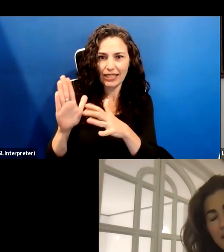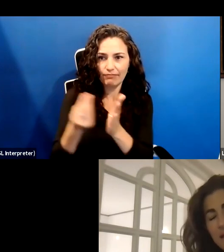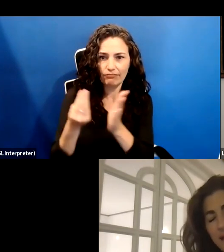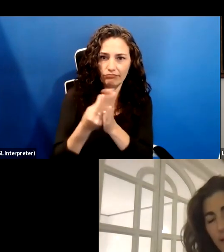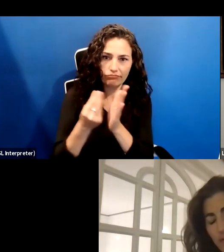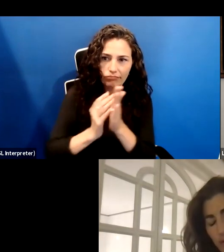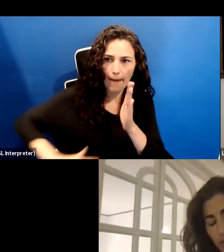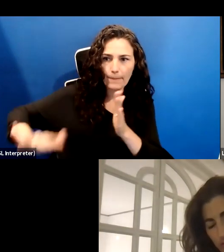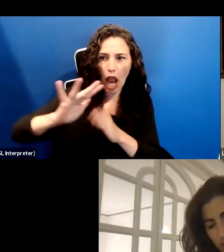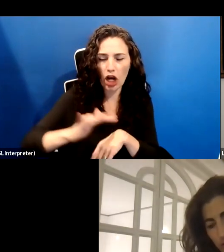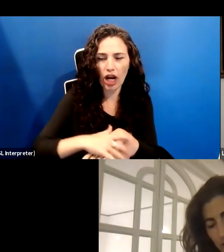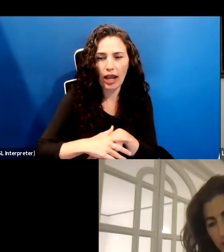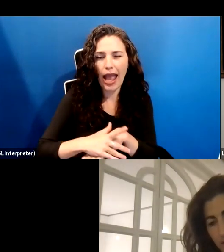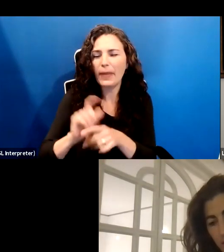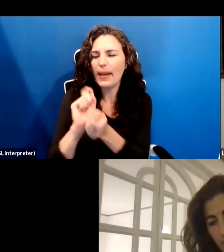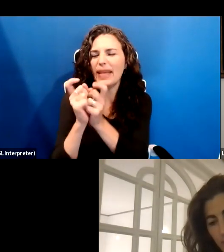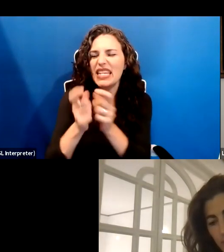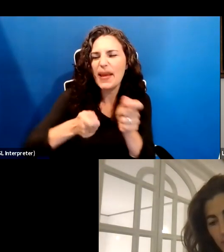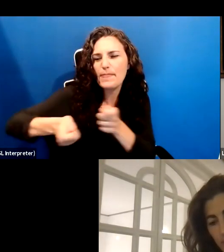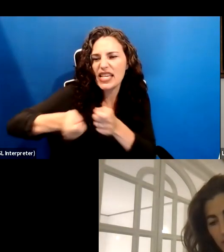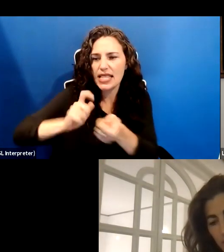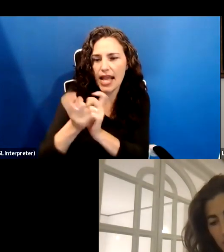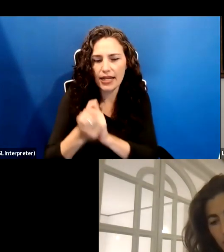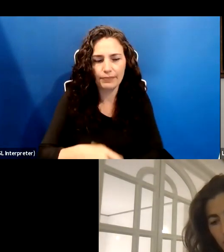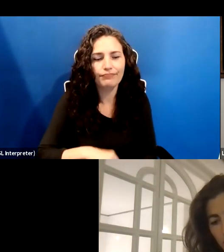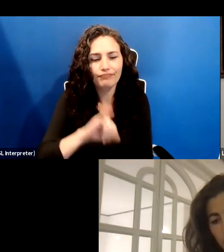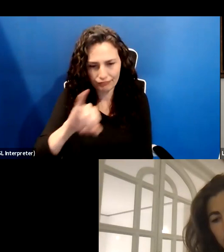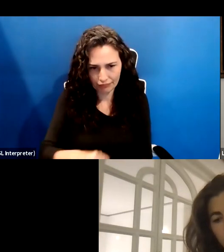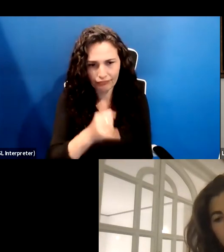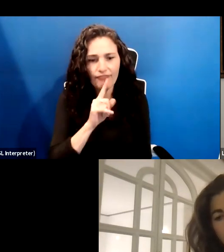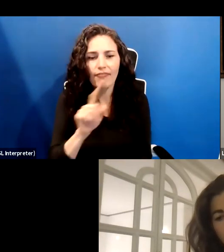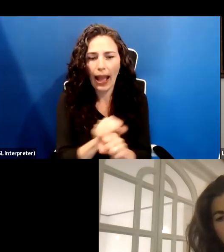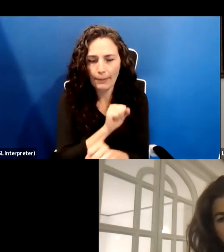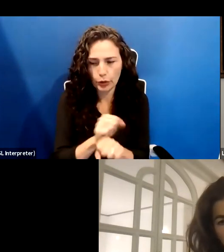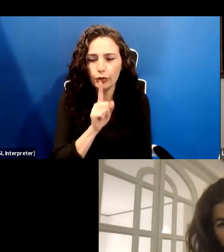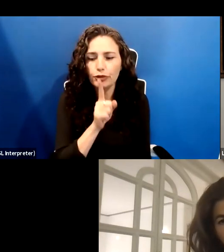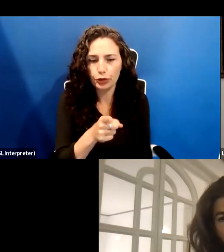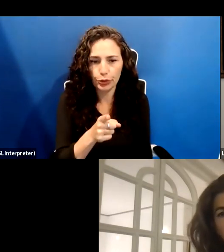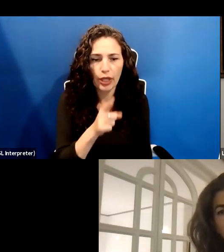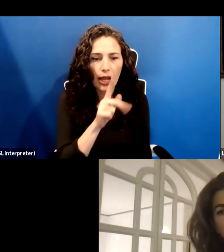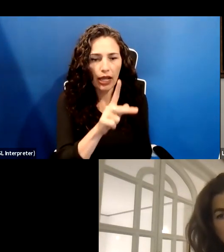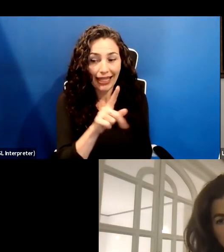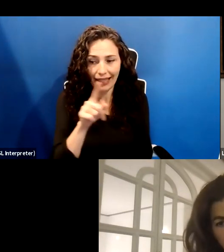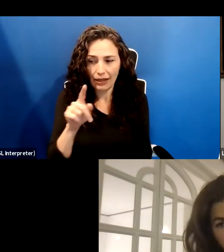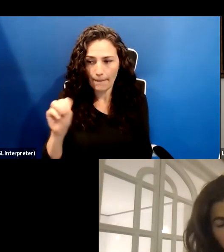I think that's absolutely true. I think that people were used to sort of build the empire to make connections.